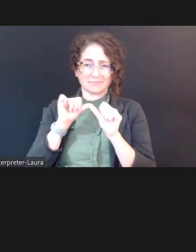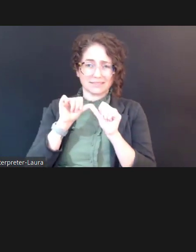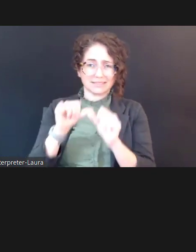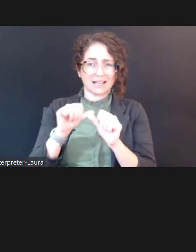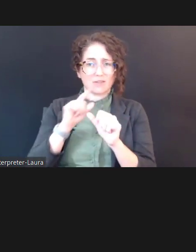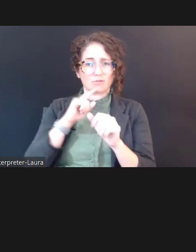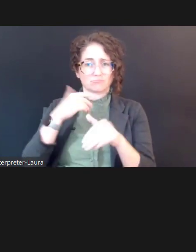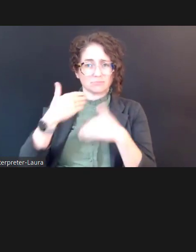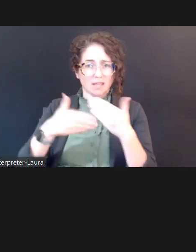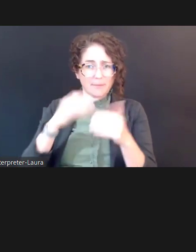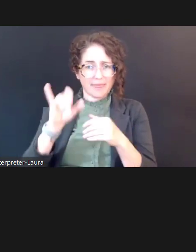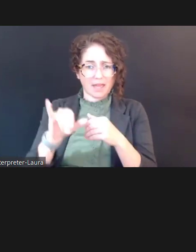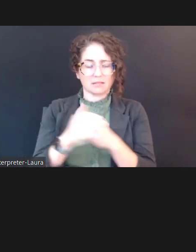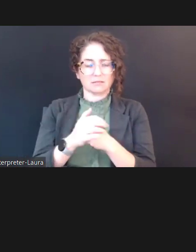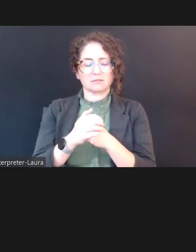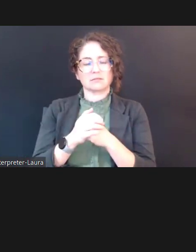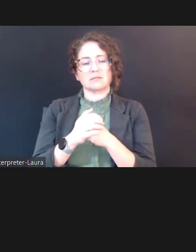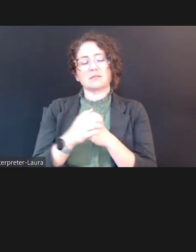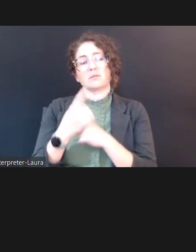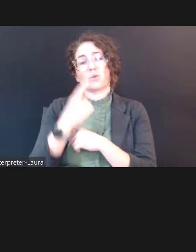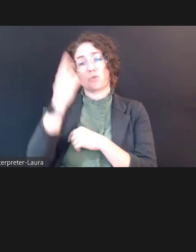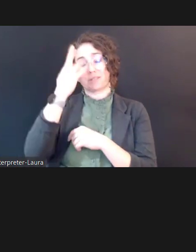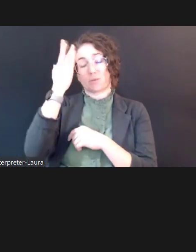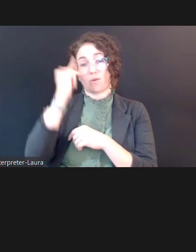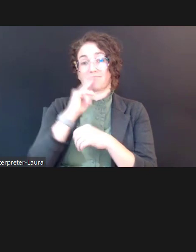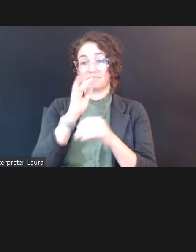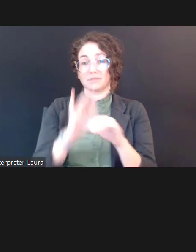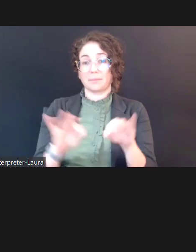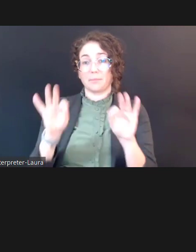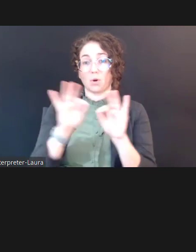One of the reasons why it is so important is because when a child